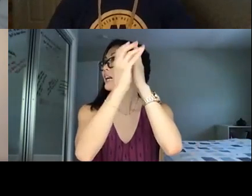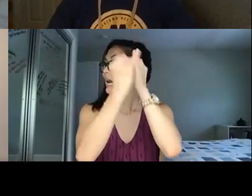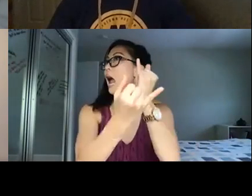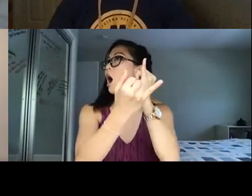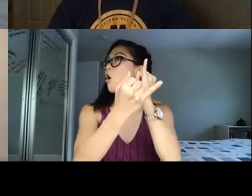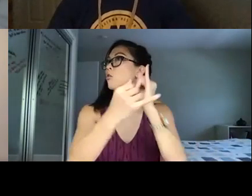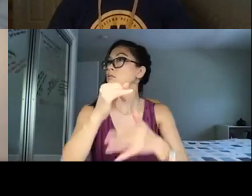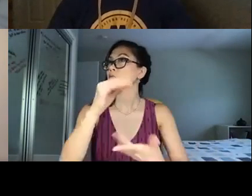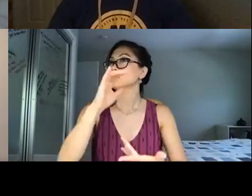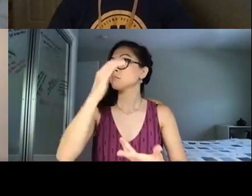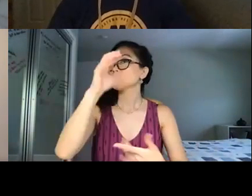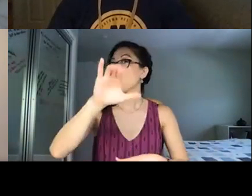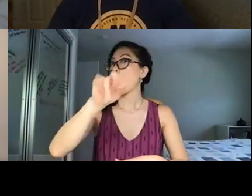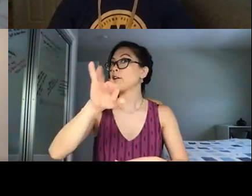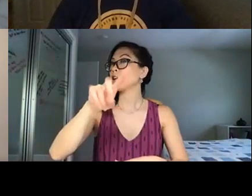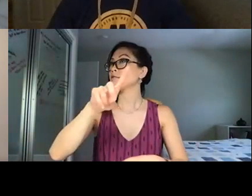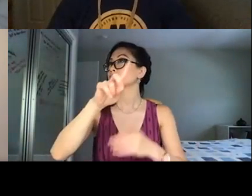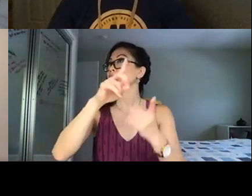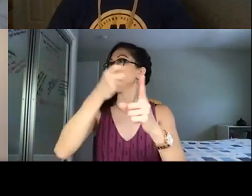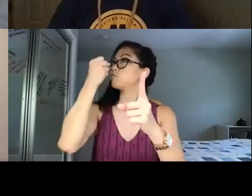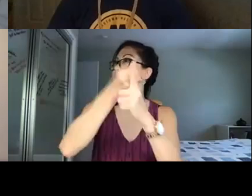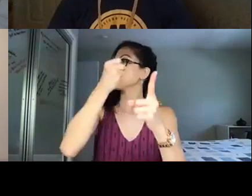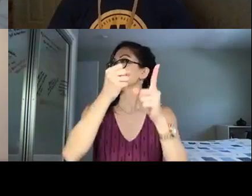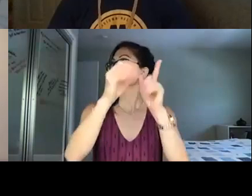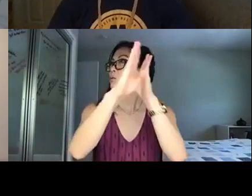But I think for a person the dystopia word resonated